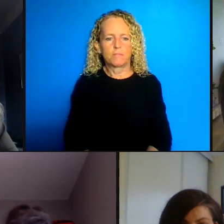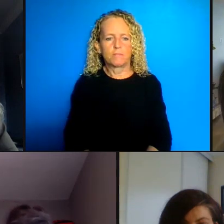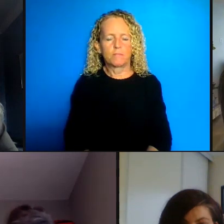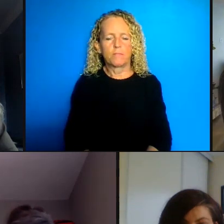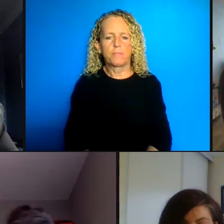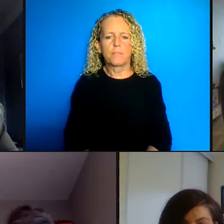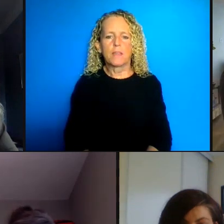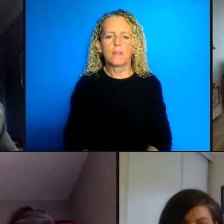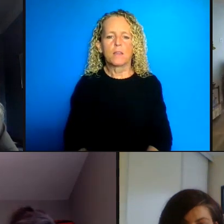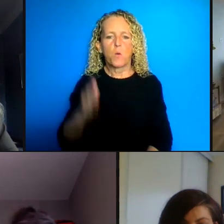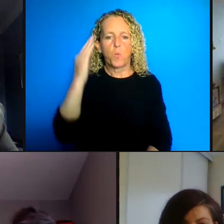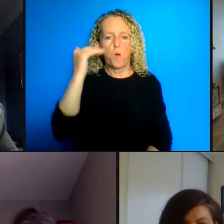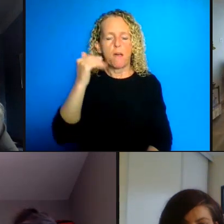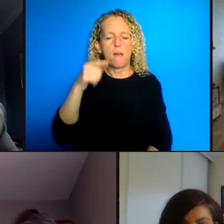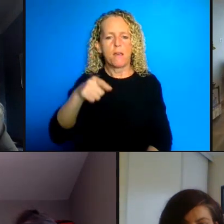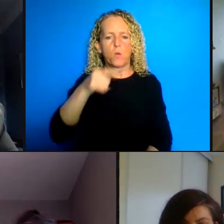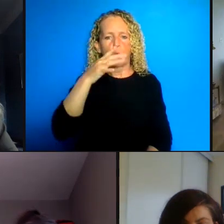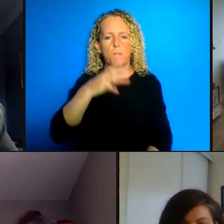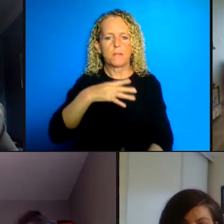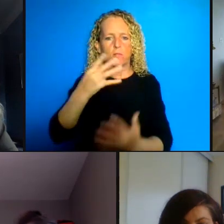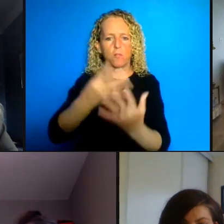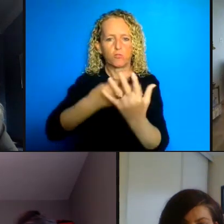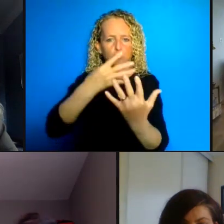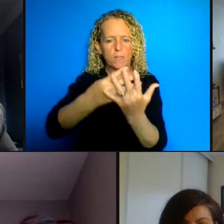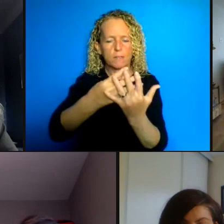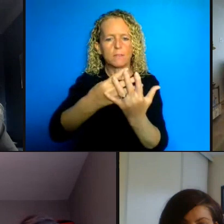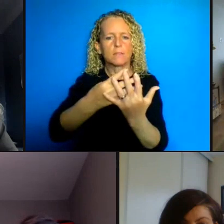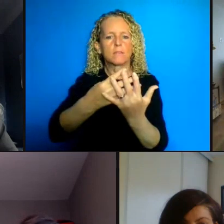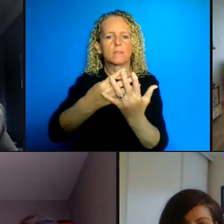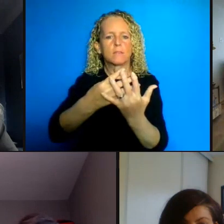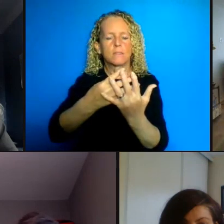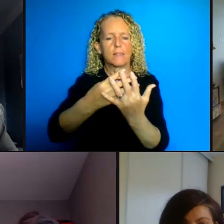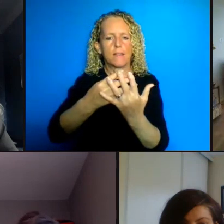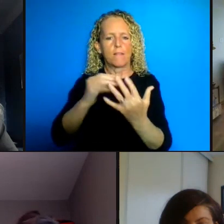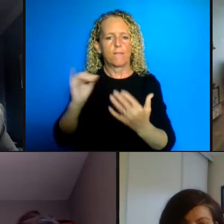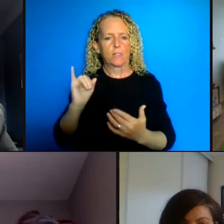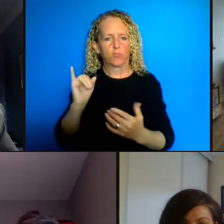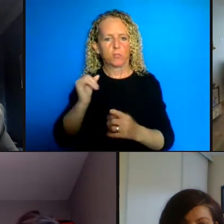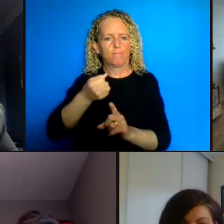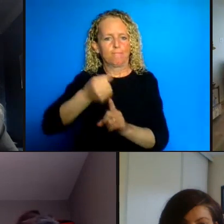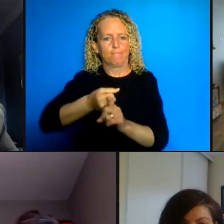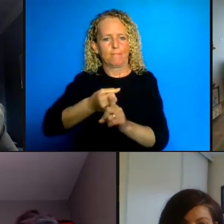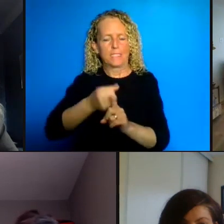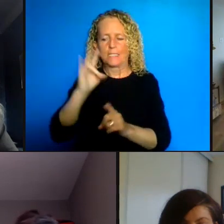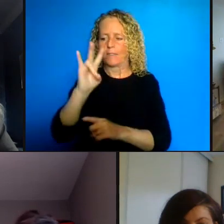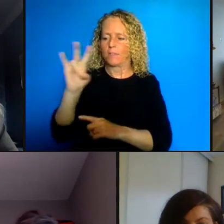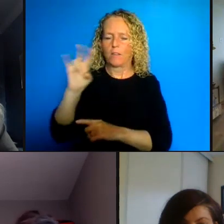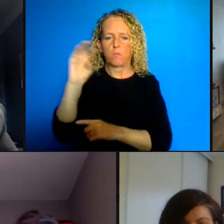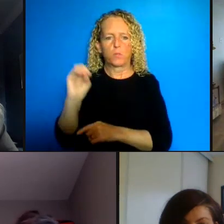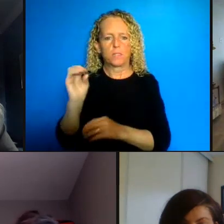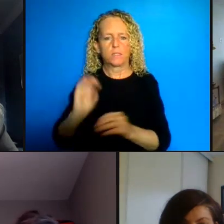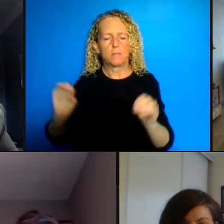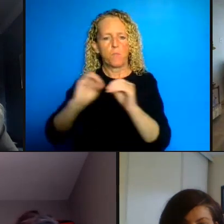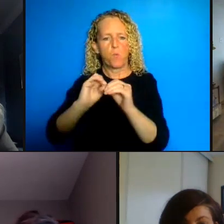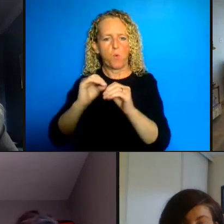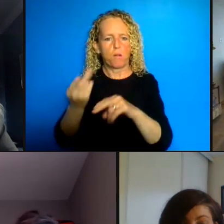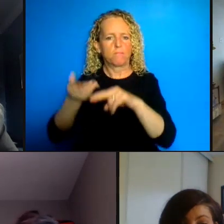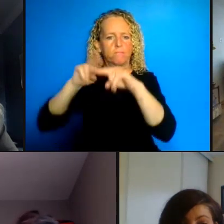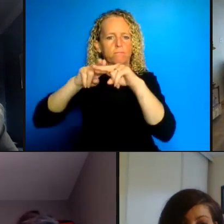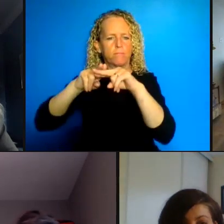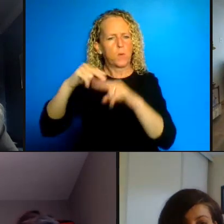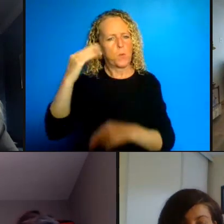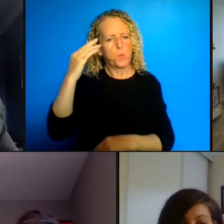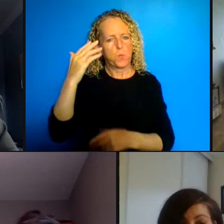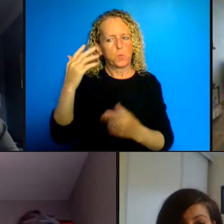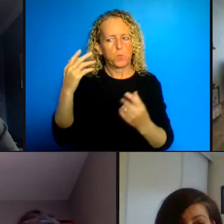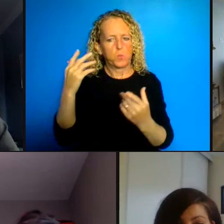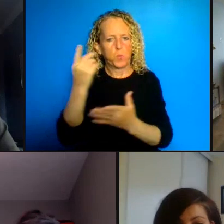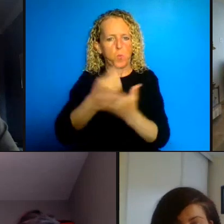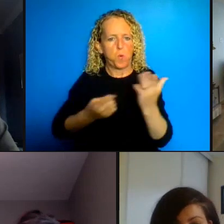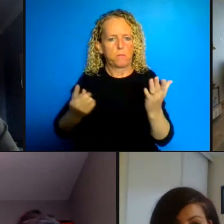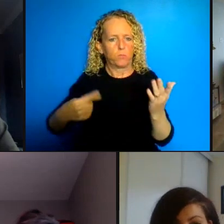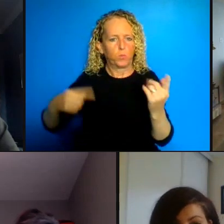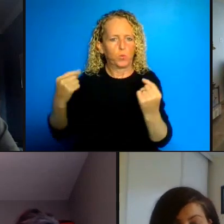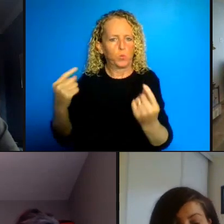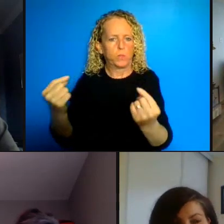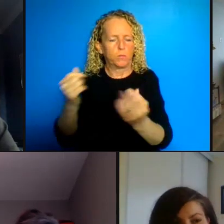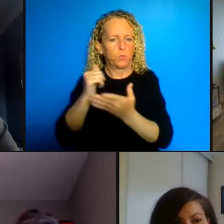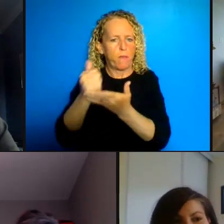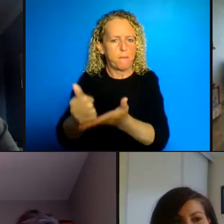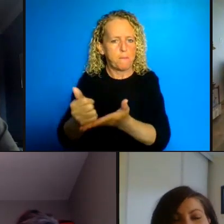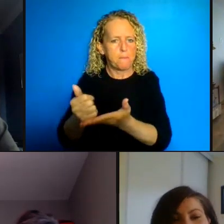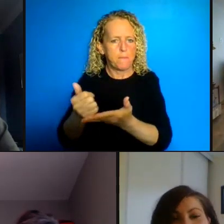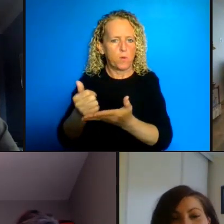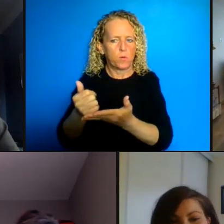infection rate 77 times higher what has been done to respond to that? Well it's I